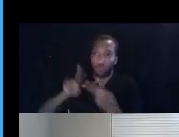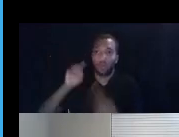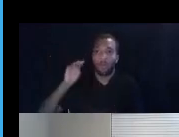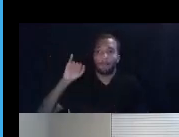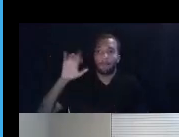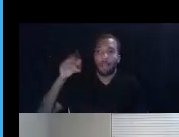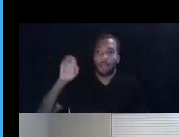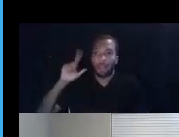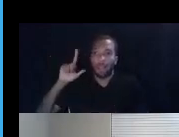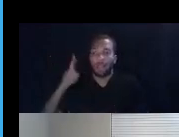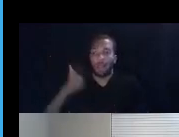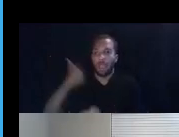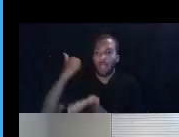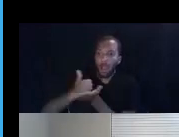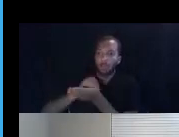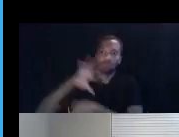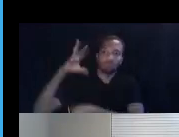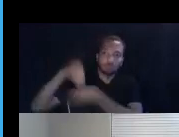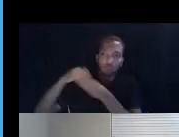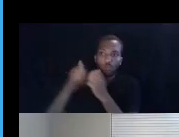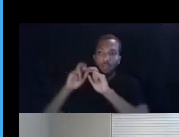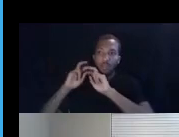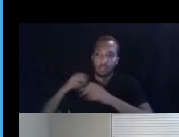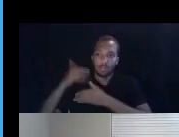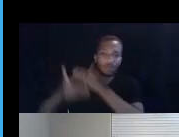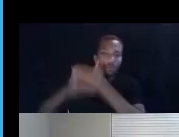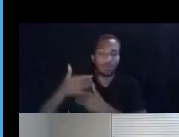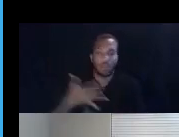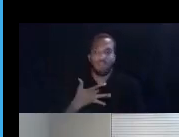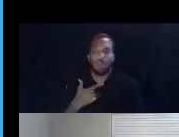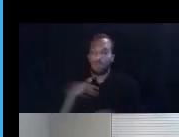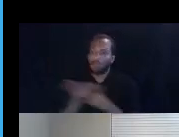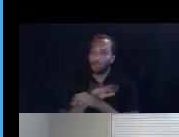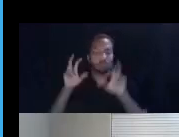the past one and a half to two years. I'm really invested in this work and having the opportunity